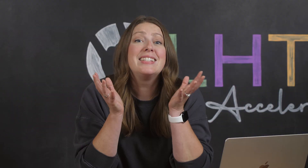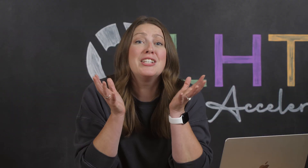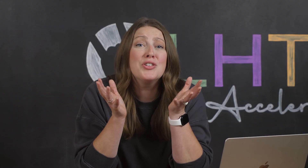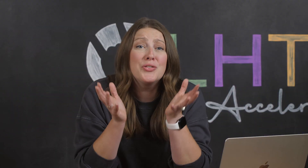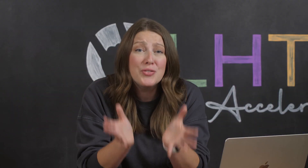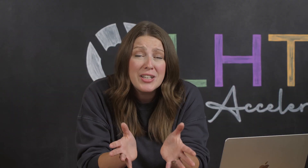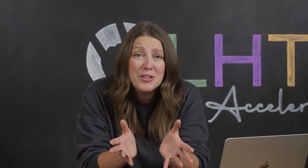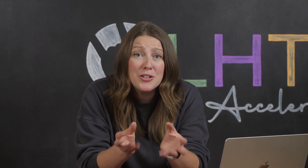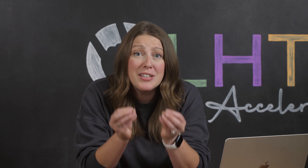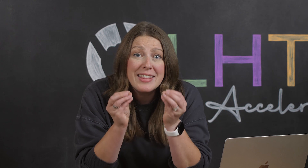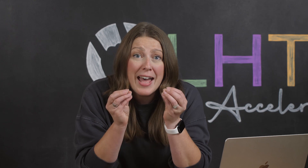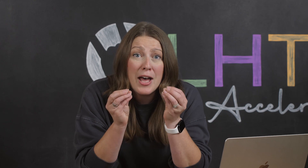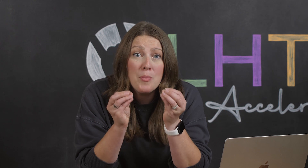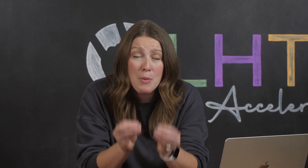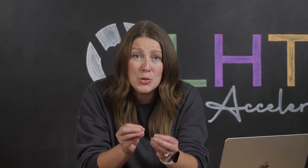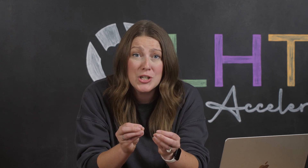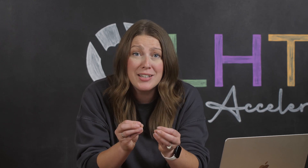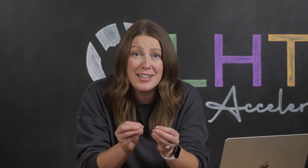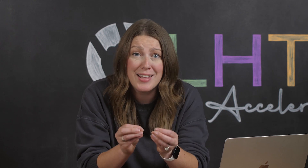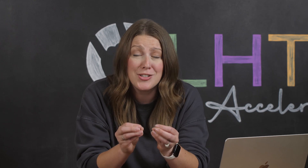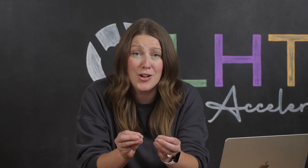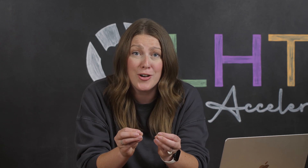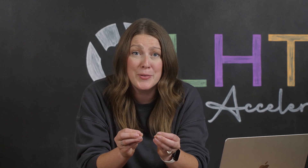Did you feel that emotion in that song?